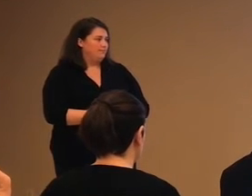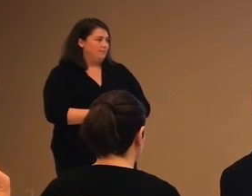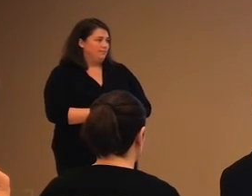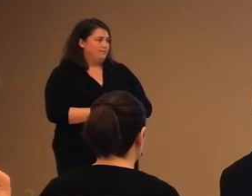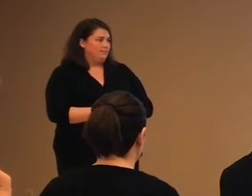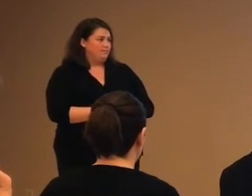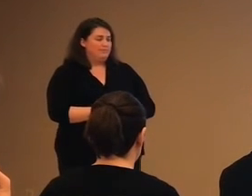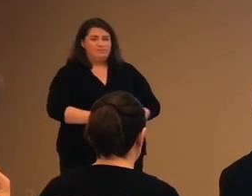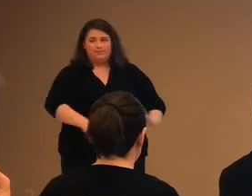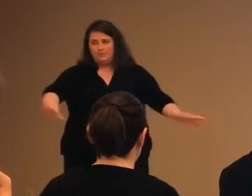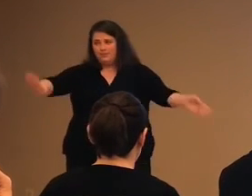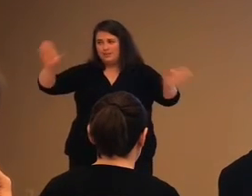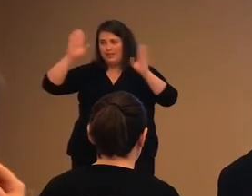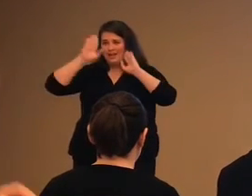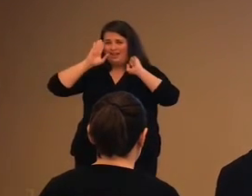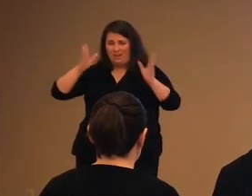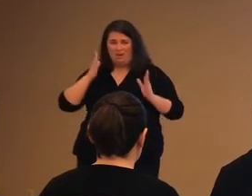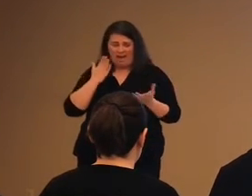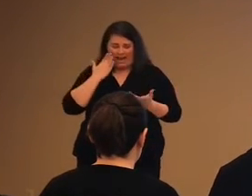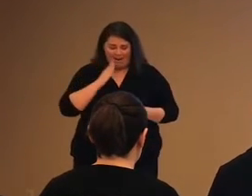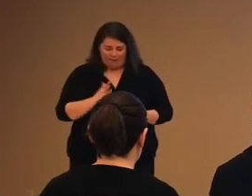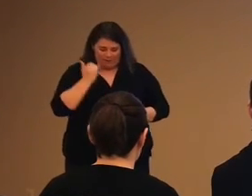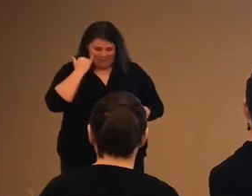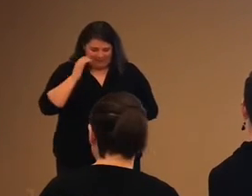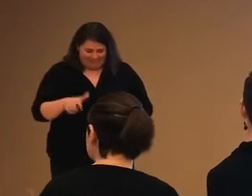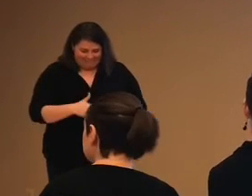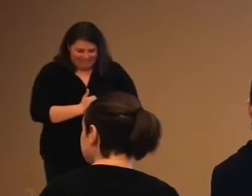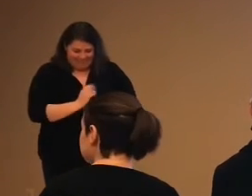Hi everyone, I don't know if I can follow, Rhonda, but I'm certainly going to try